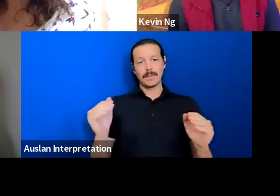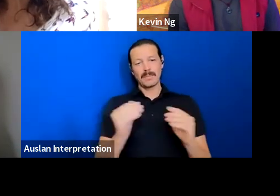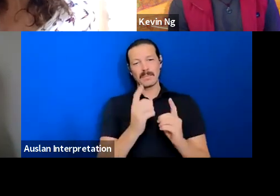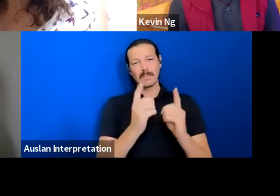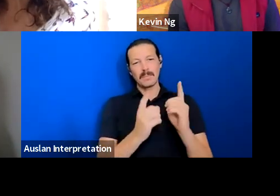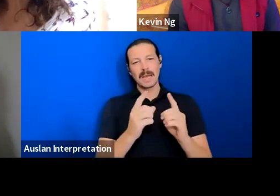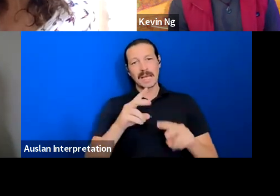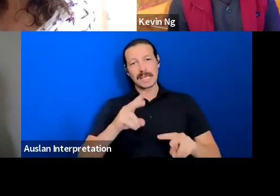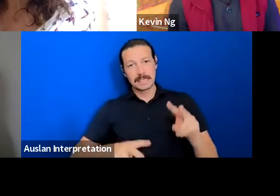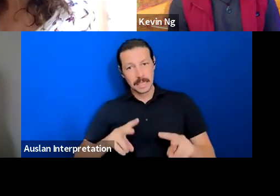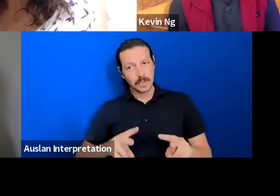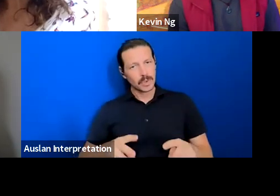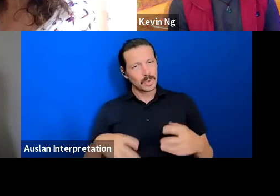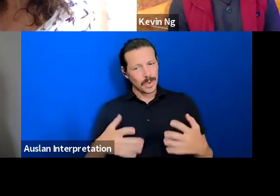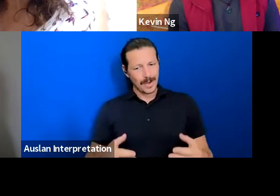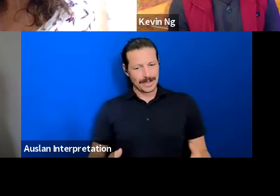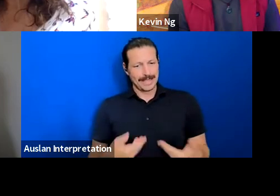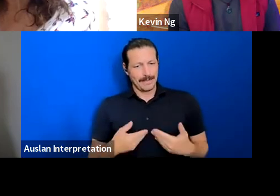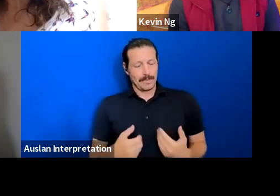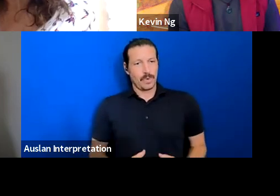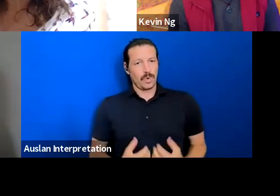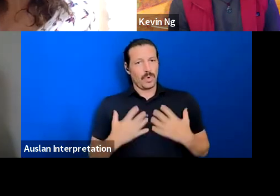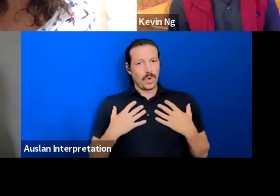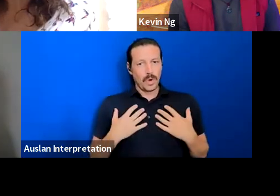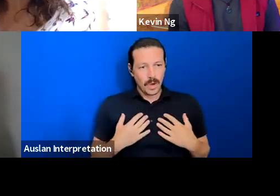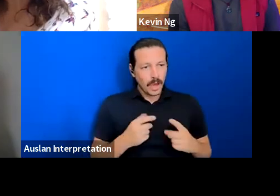these projects and things that people are wanting to put on and wanting to do across this country,